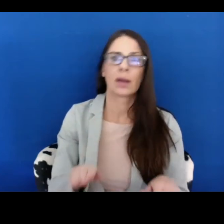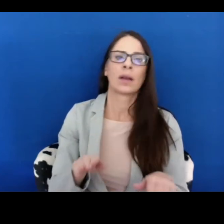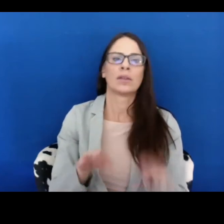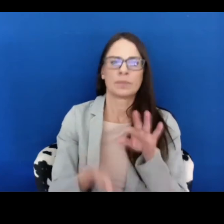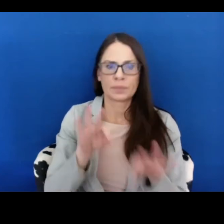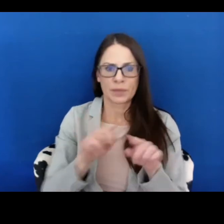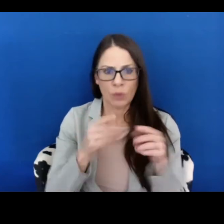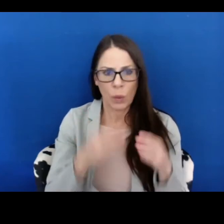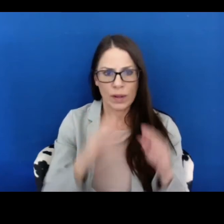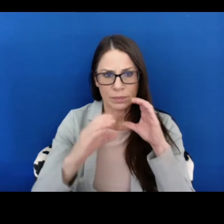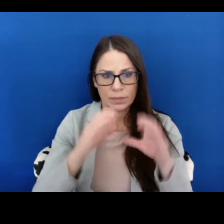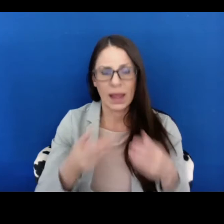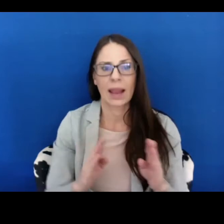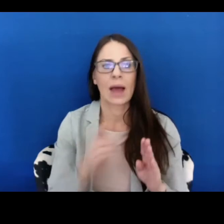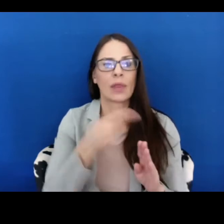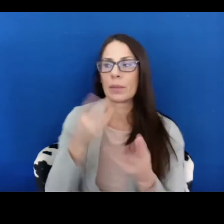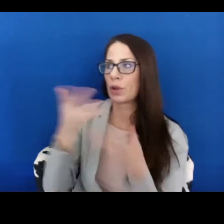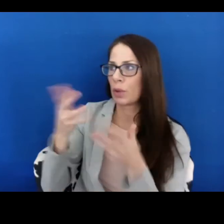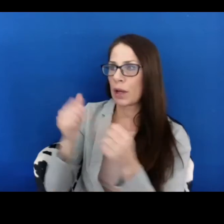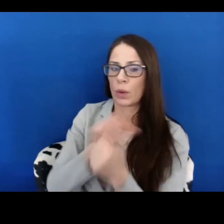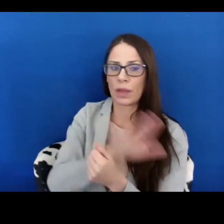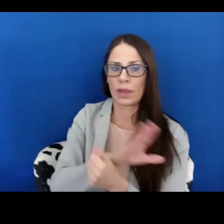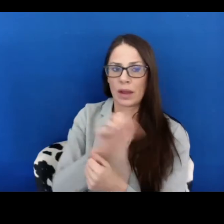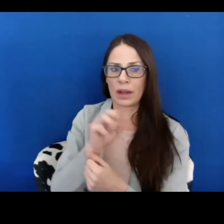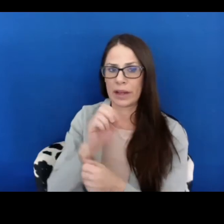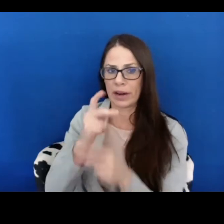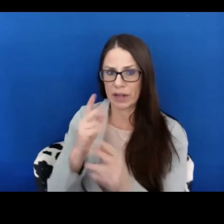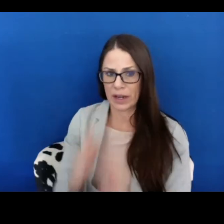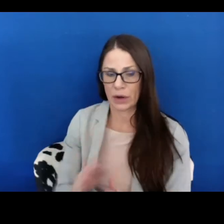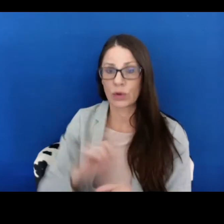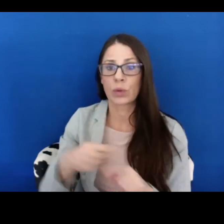to come to communicate with their caretakers and good conducted his research clinicians